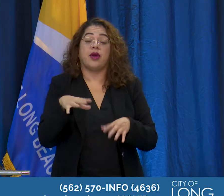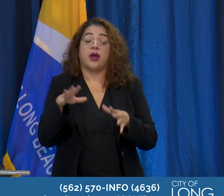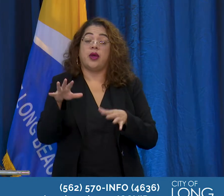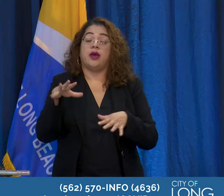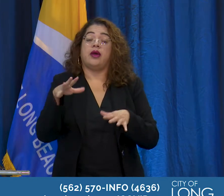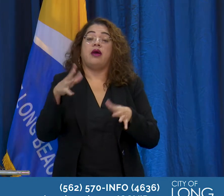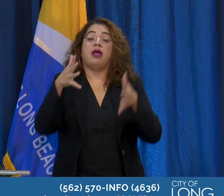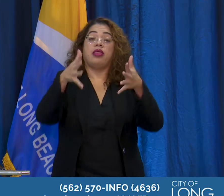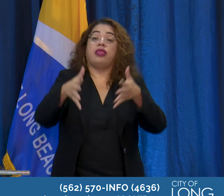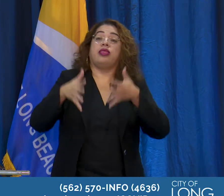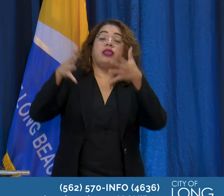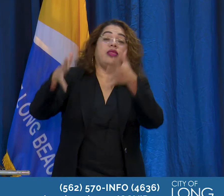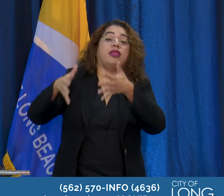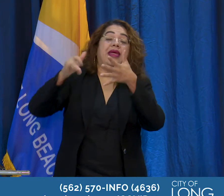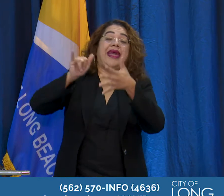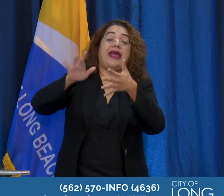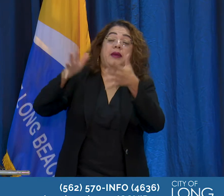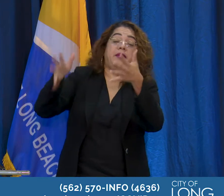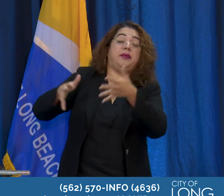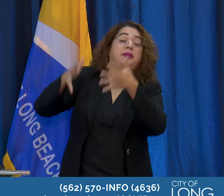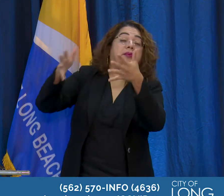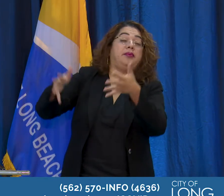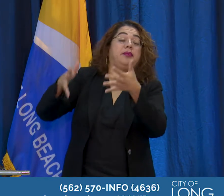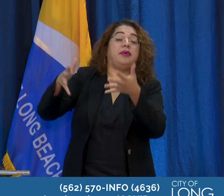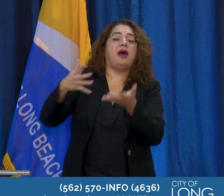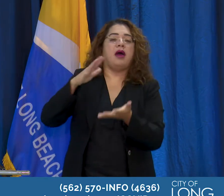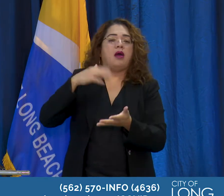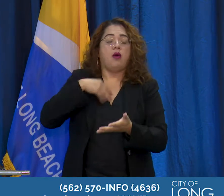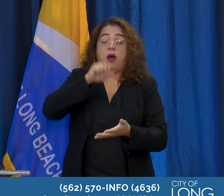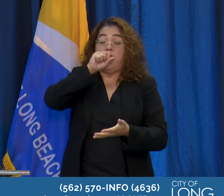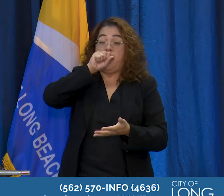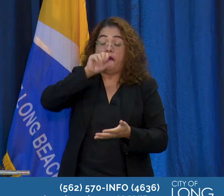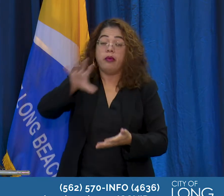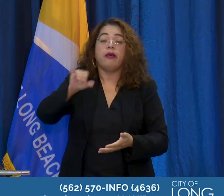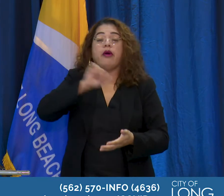risk of exposure to higher doses of the virus.